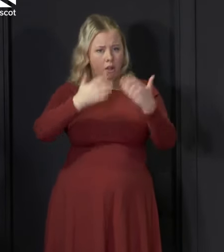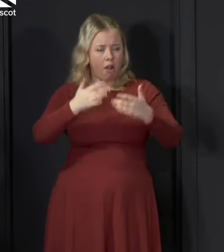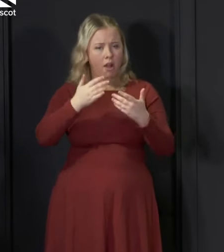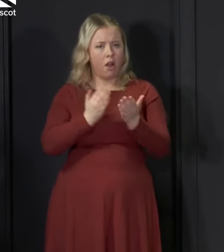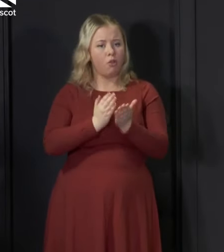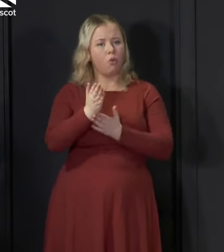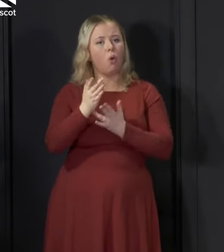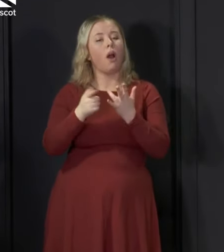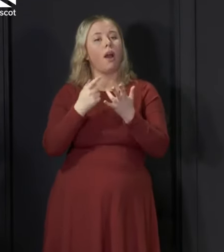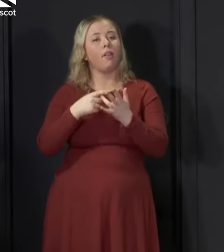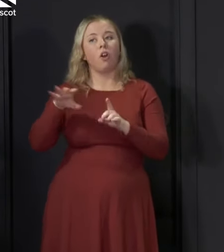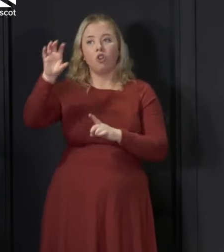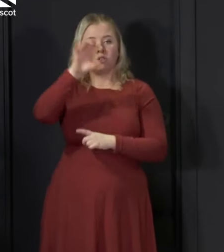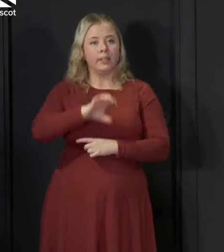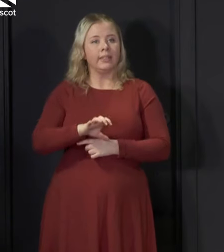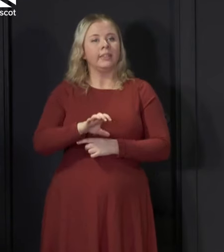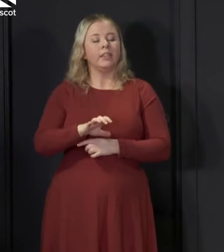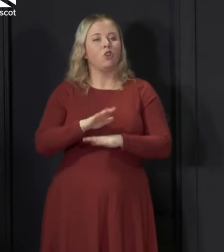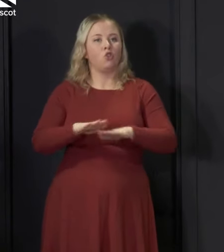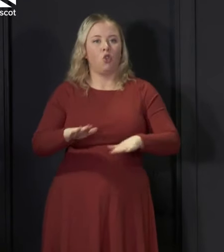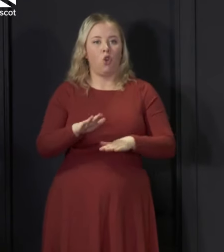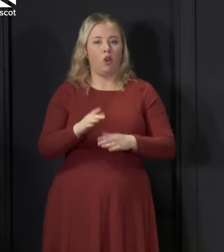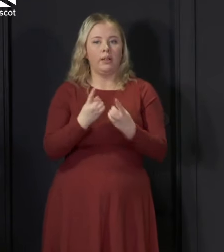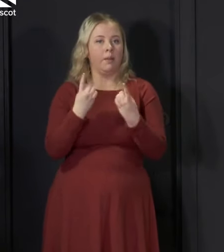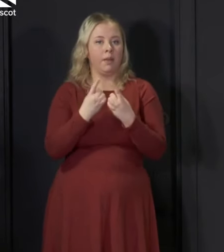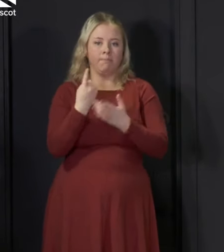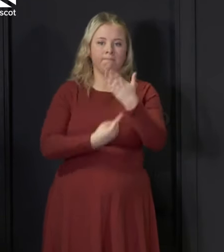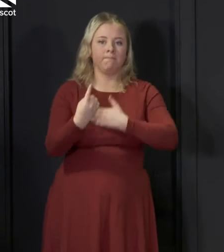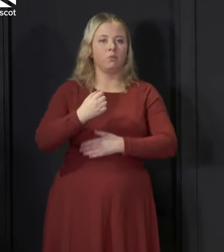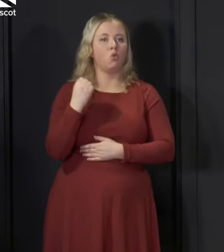other countries, this is not something that is unique to Scotland or to the UK. This is